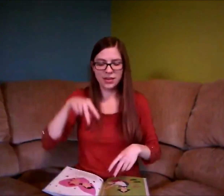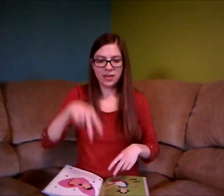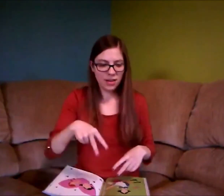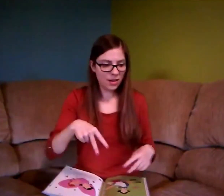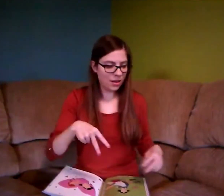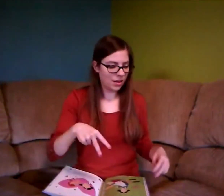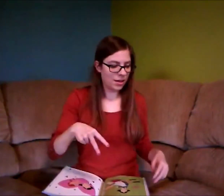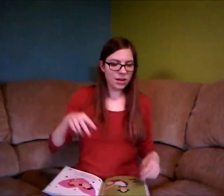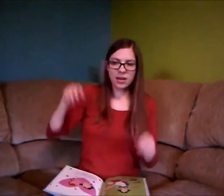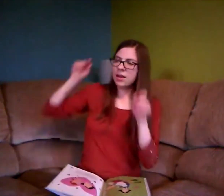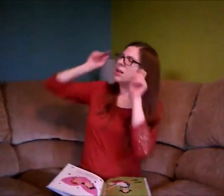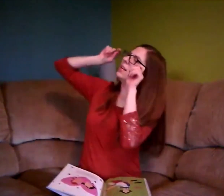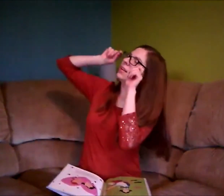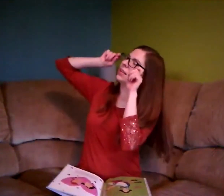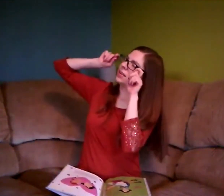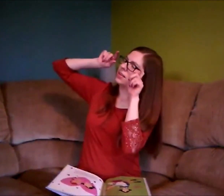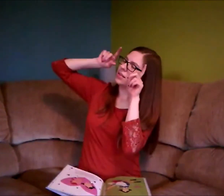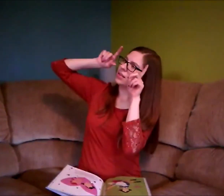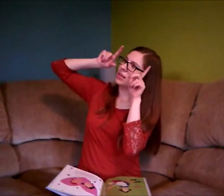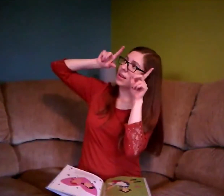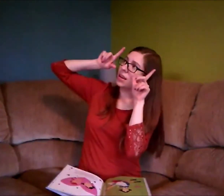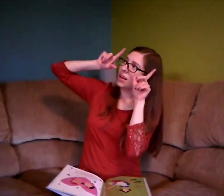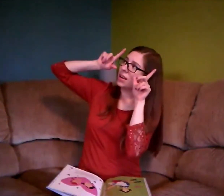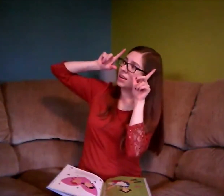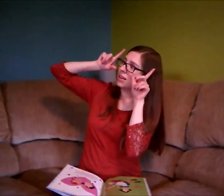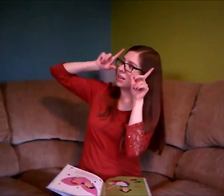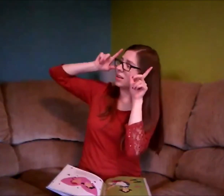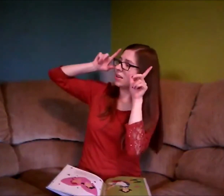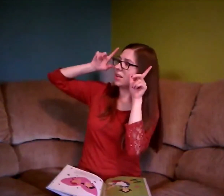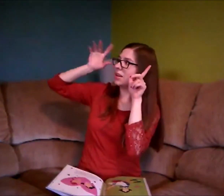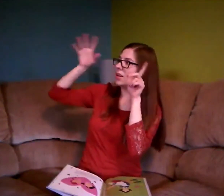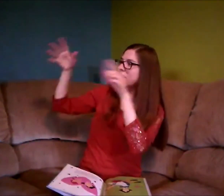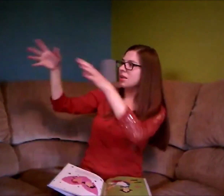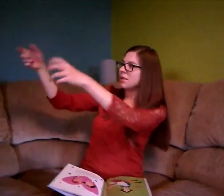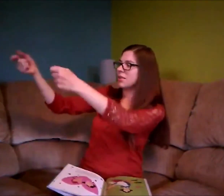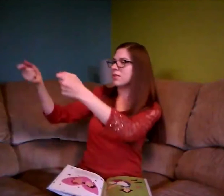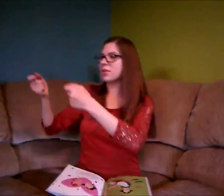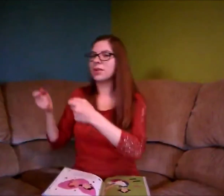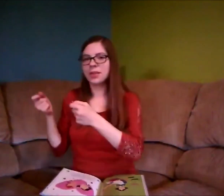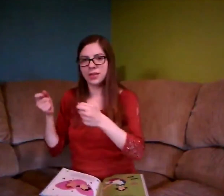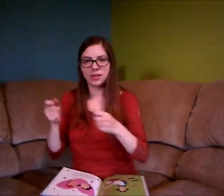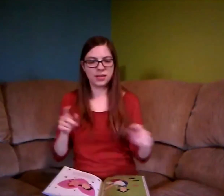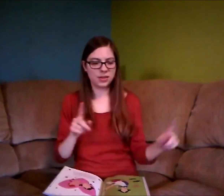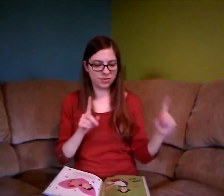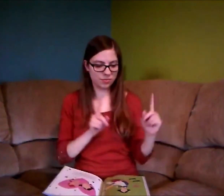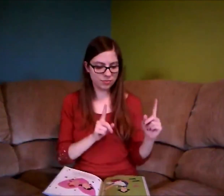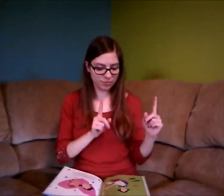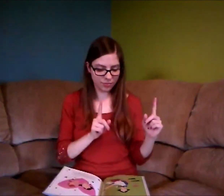She nimbly jumped up off his lap and soon revived the flattened chap.